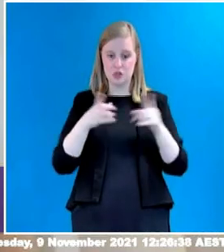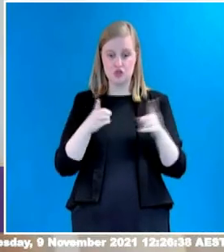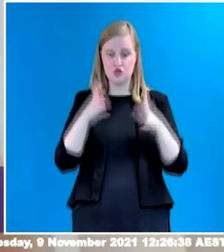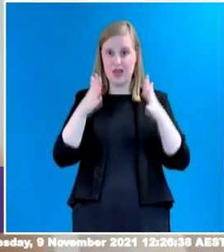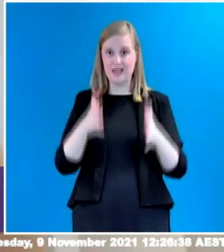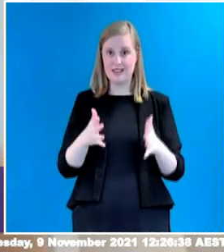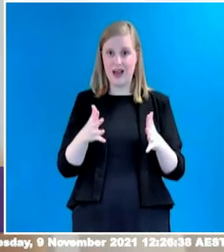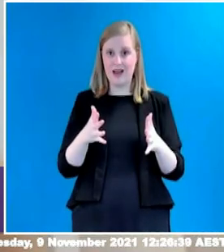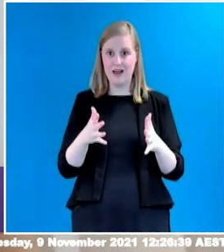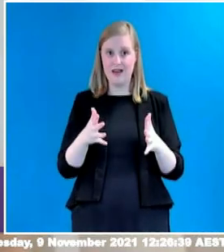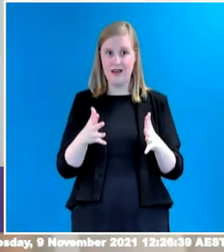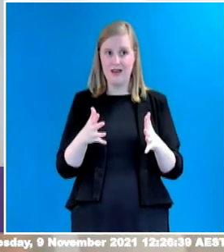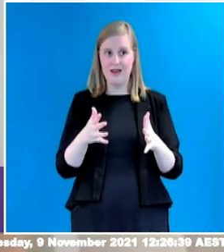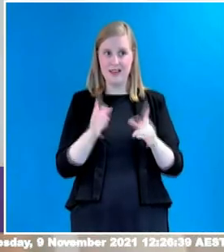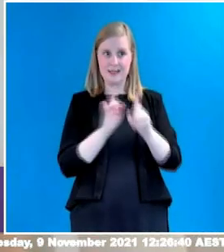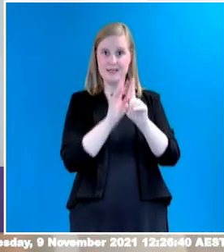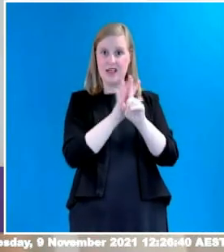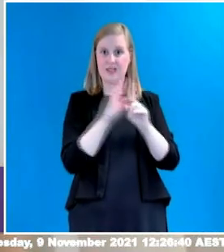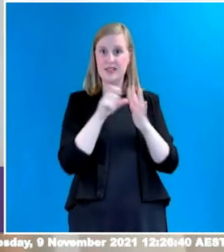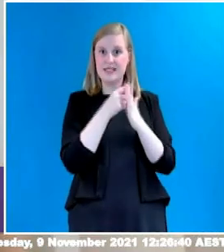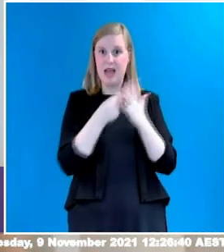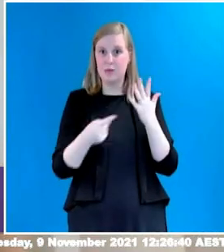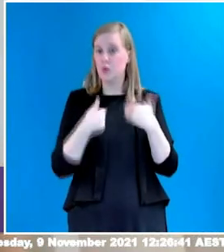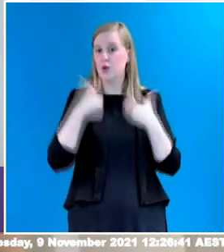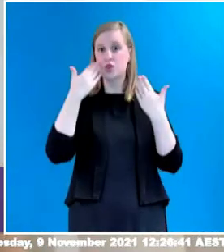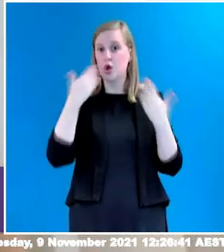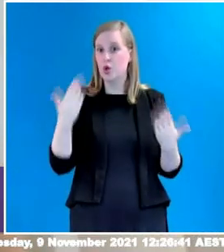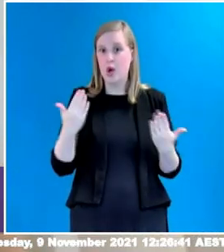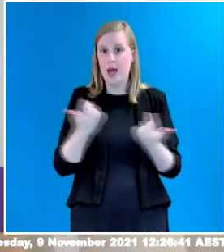We know it's a very low number but we don't know specifically who is there.